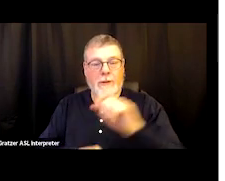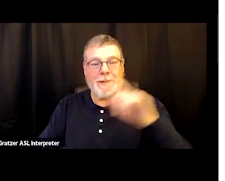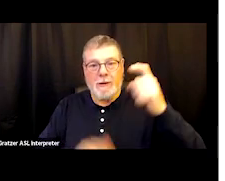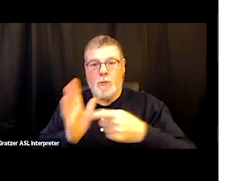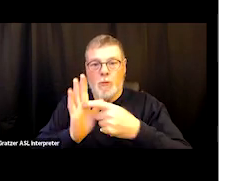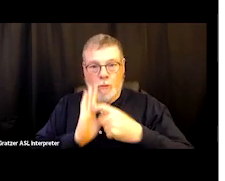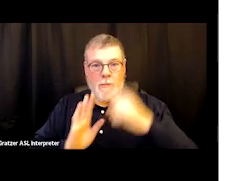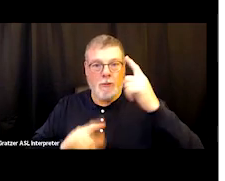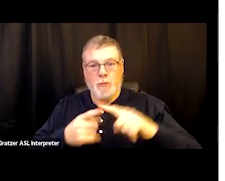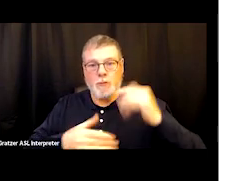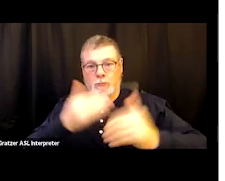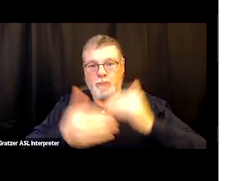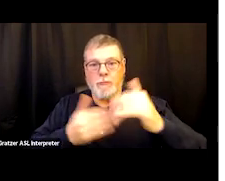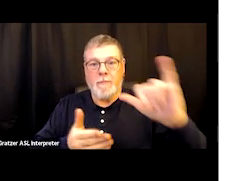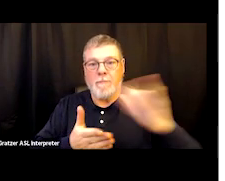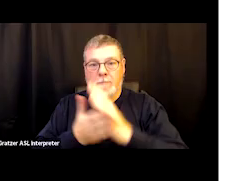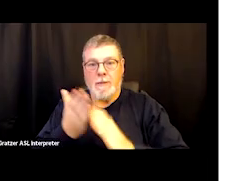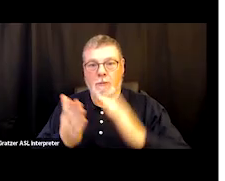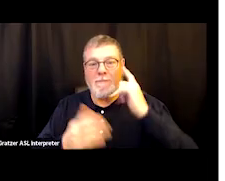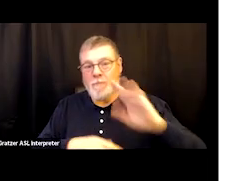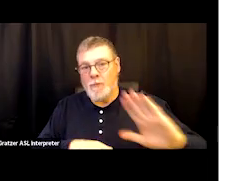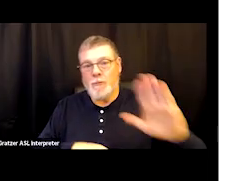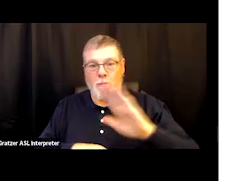to process this part of the application for your applicants.